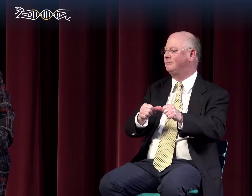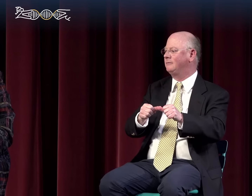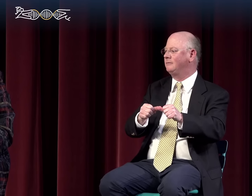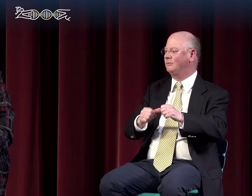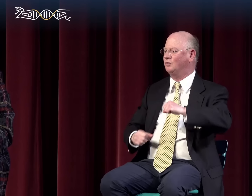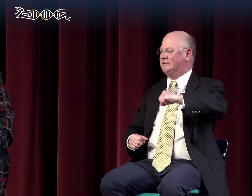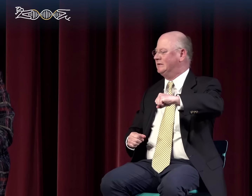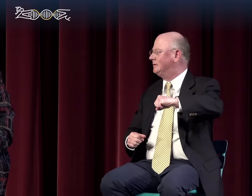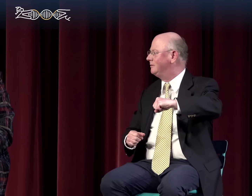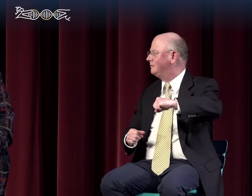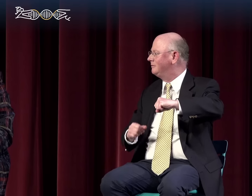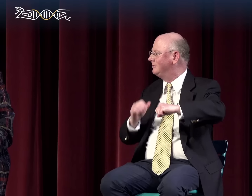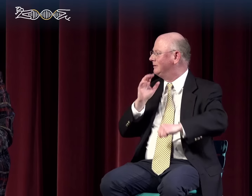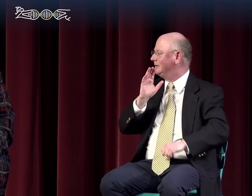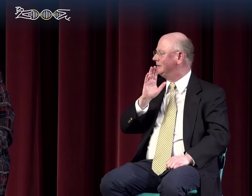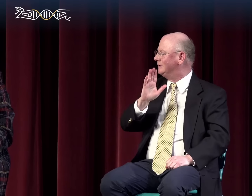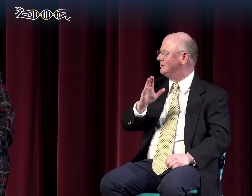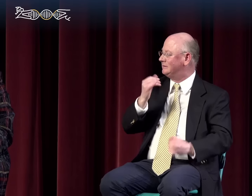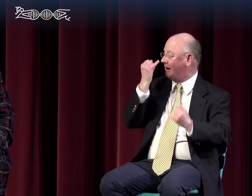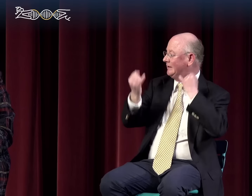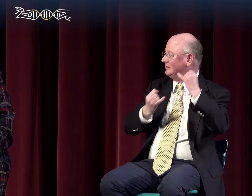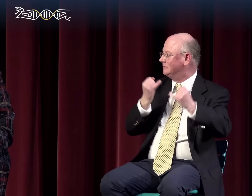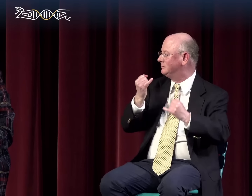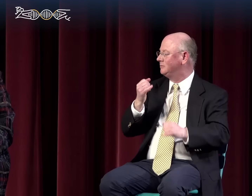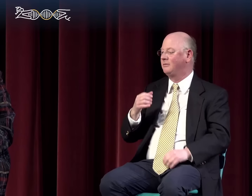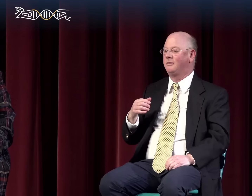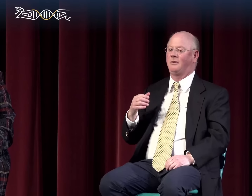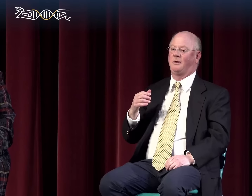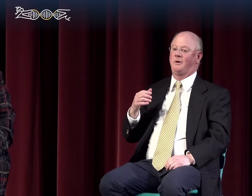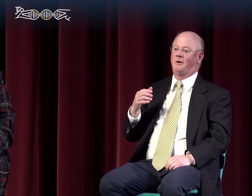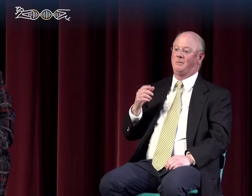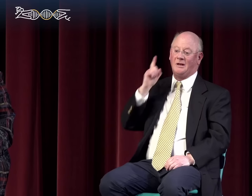Deaf people continued to resist these ideas.